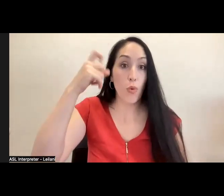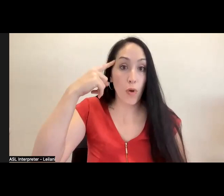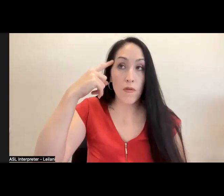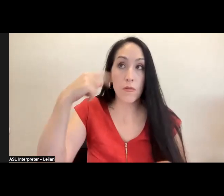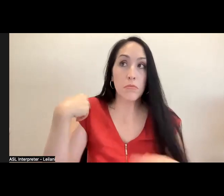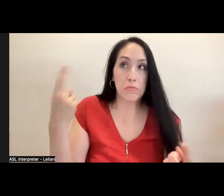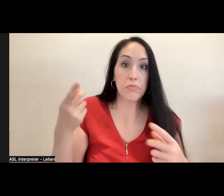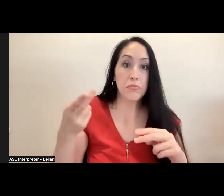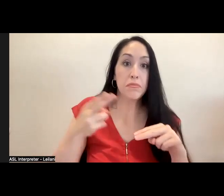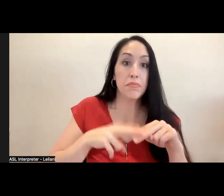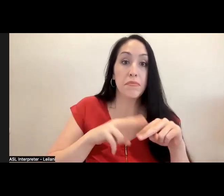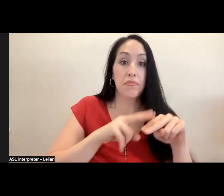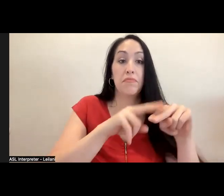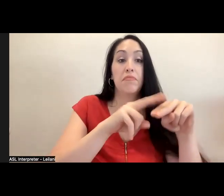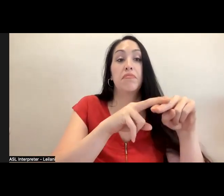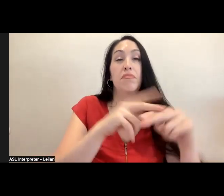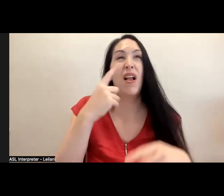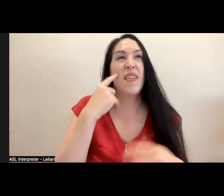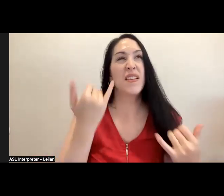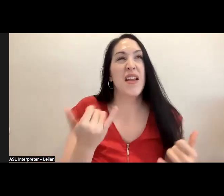and now I think the Fdc products, making 4 and a half percent.